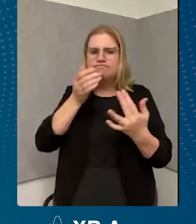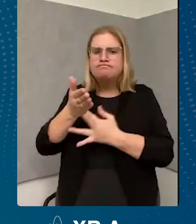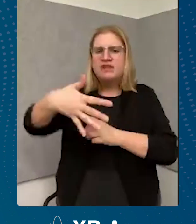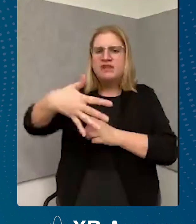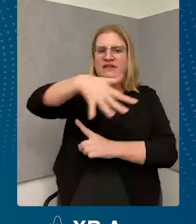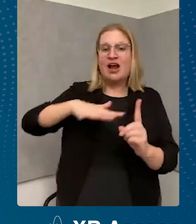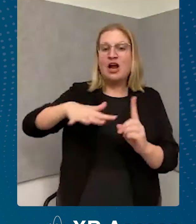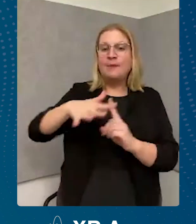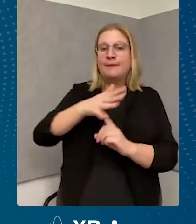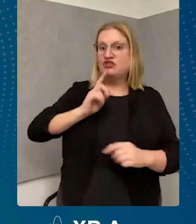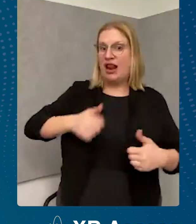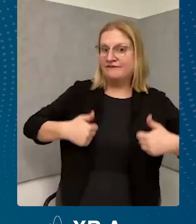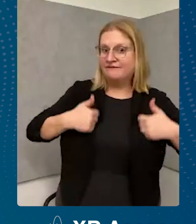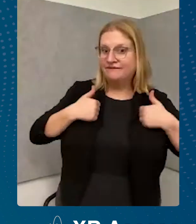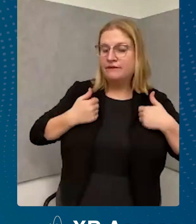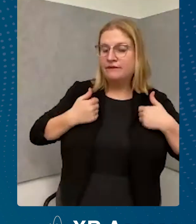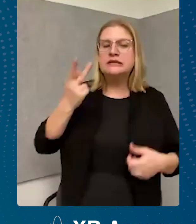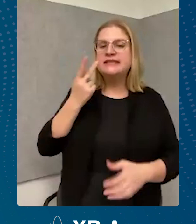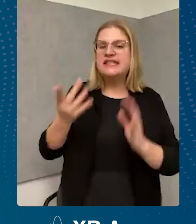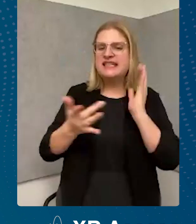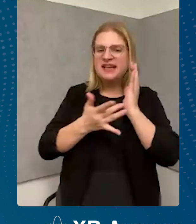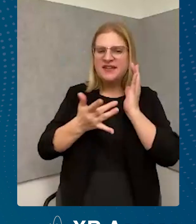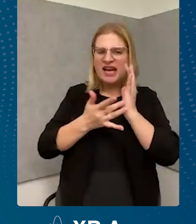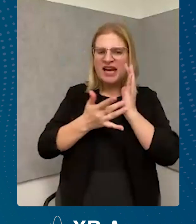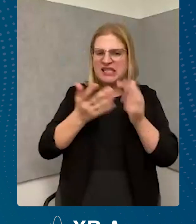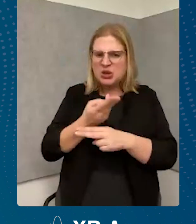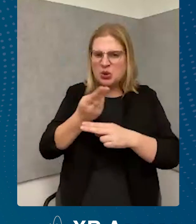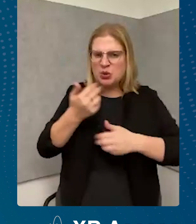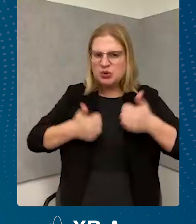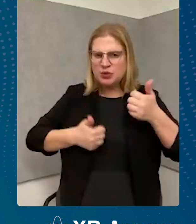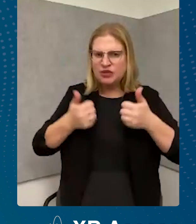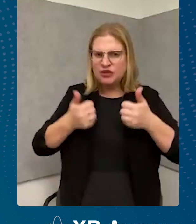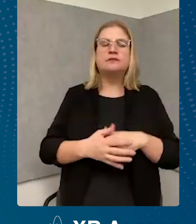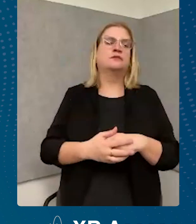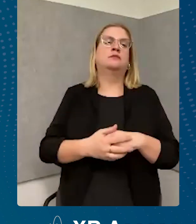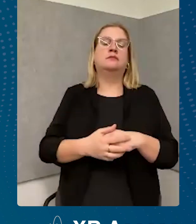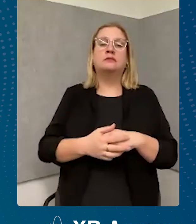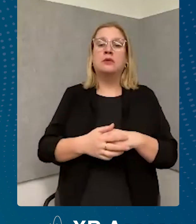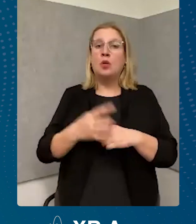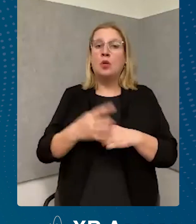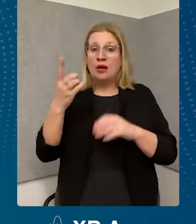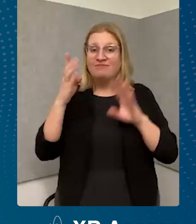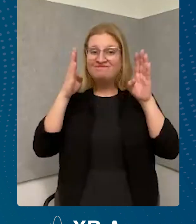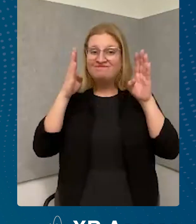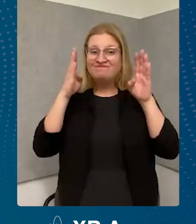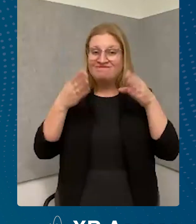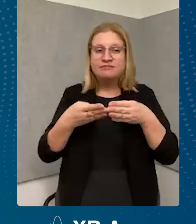And we looked at the devices that they used. One of the ones that we primarily targeted was the sip and puff device, which